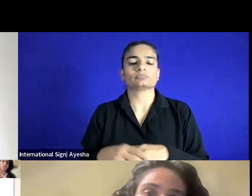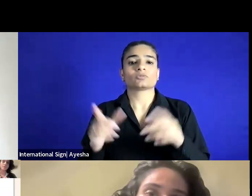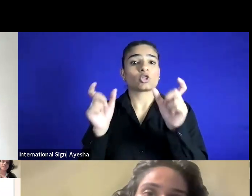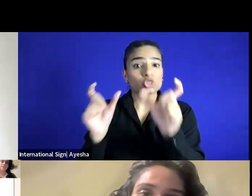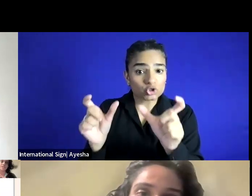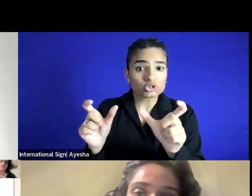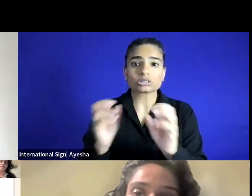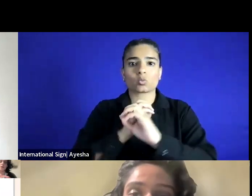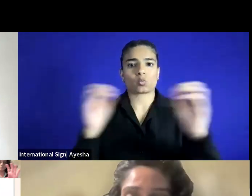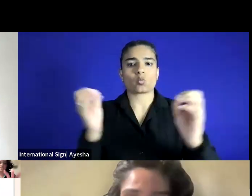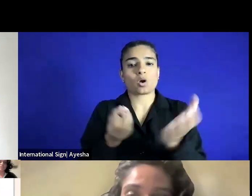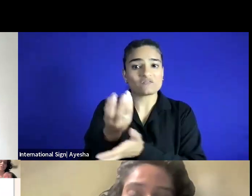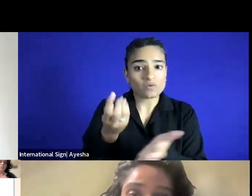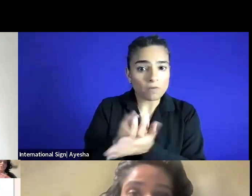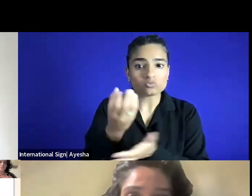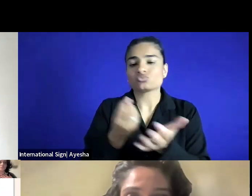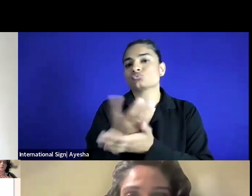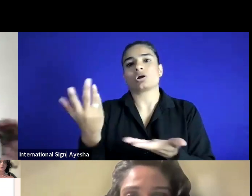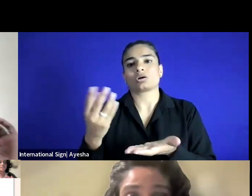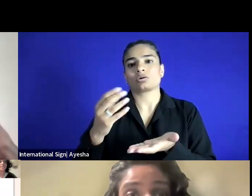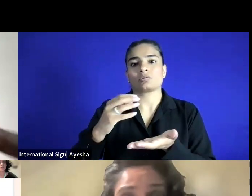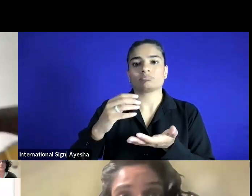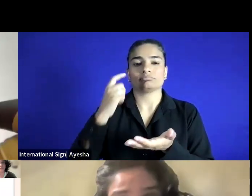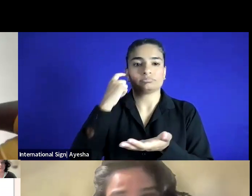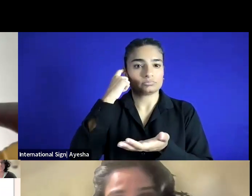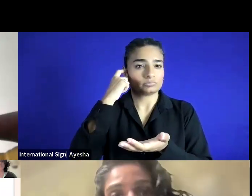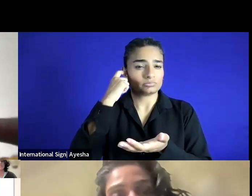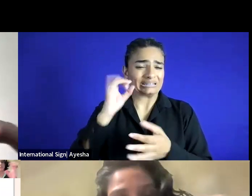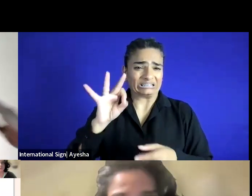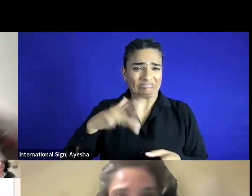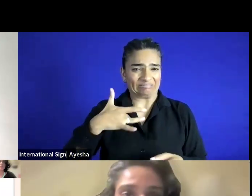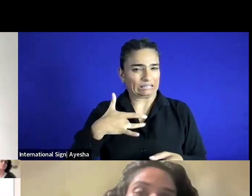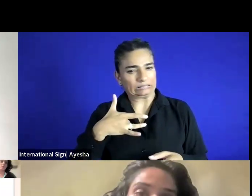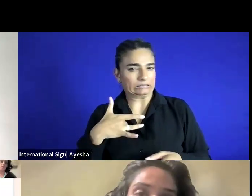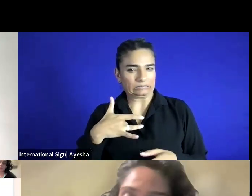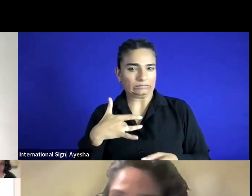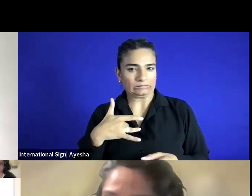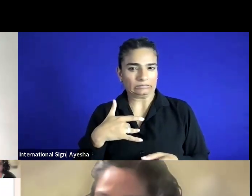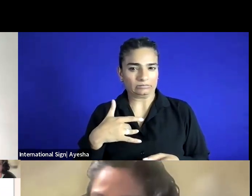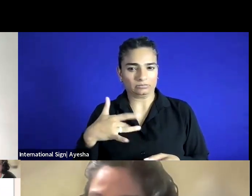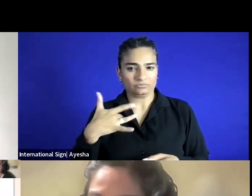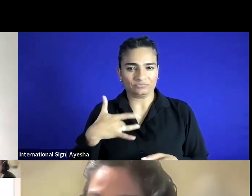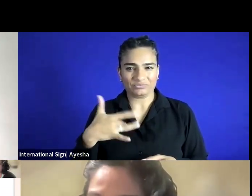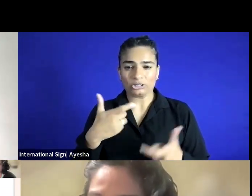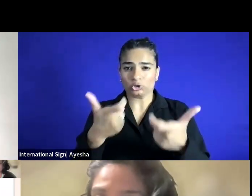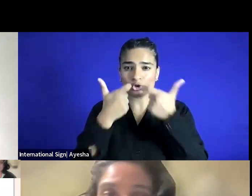If security is, on the message function, if you're concerned about your security, you can always use more,